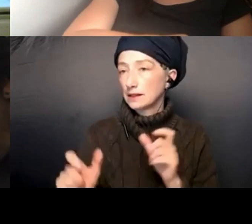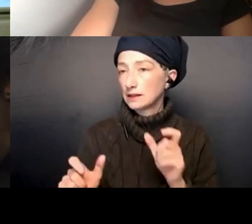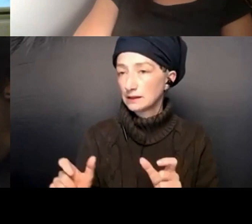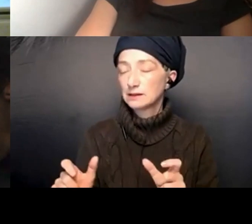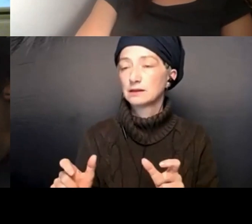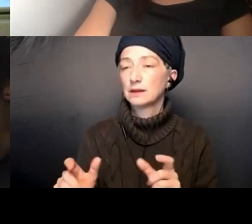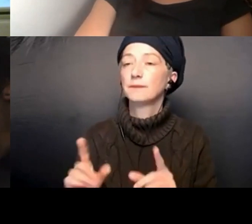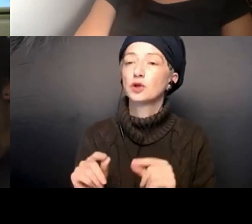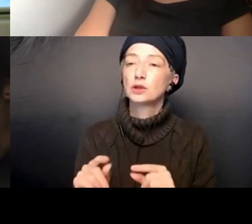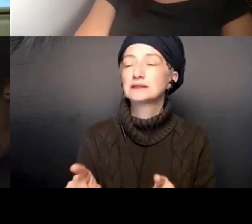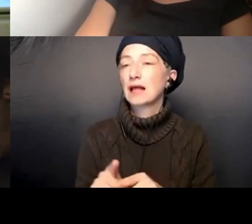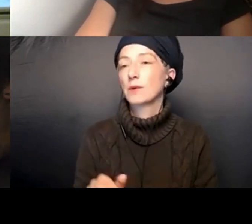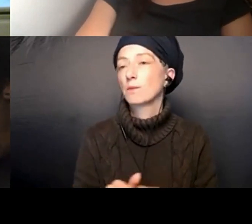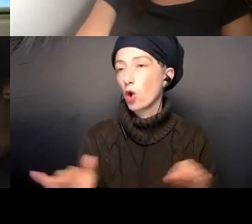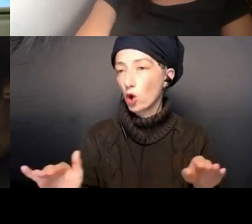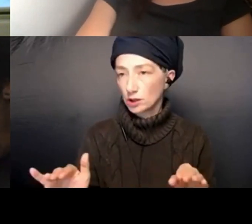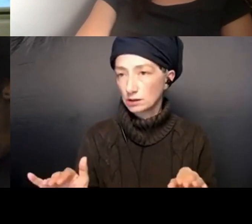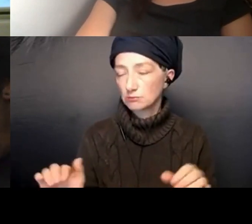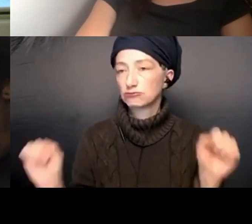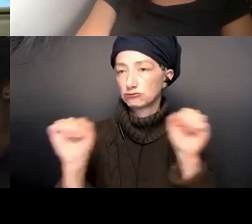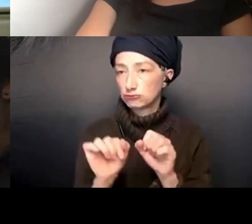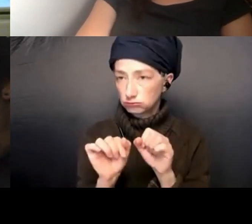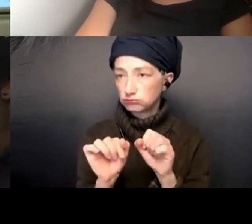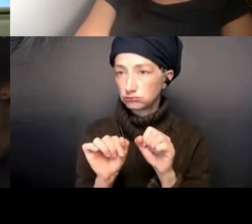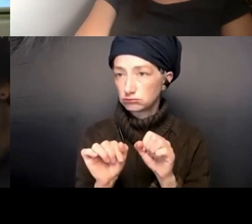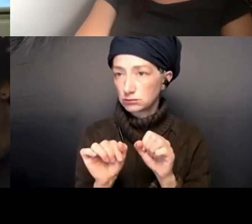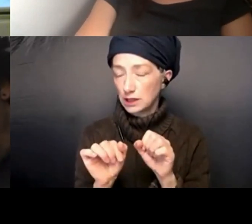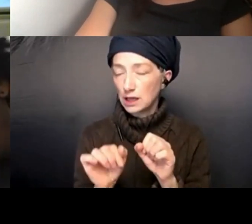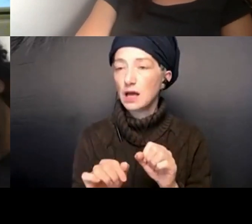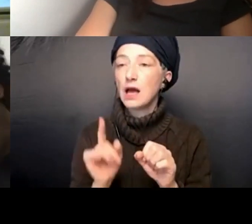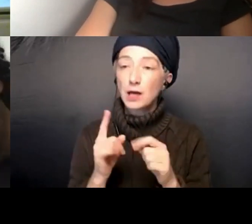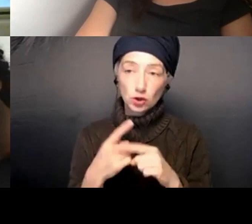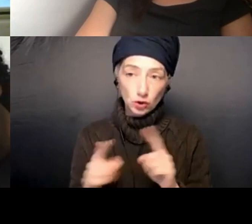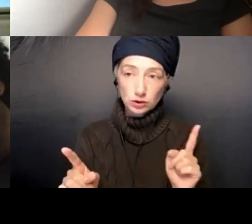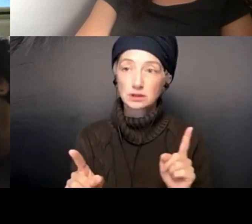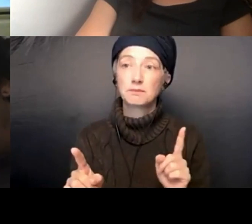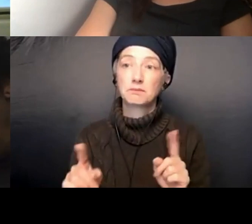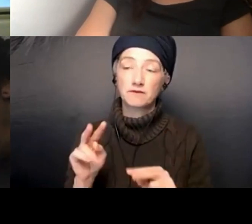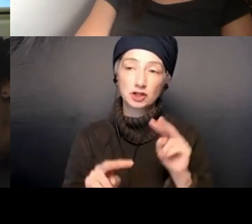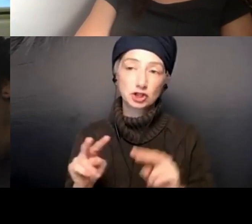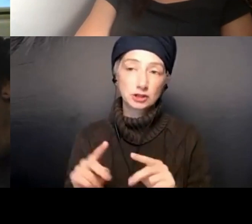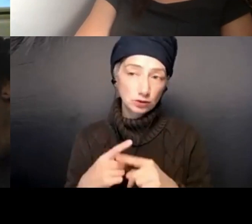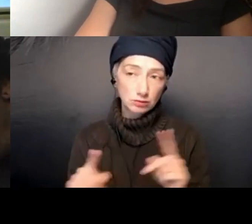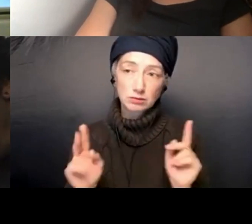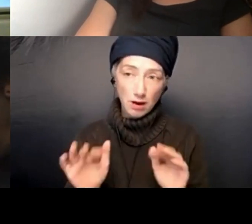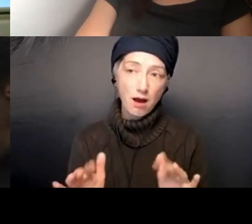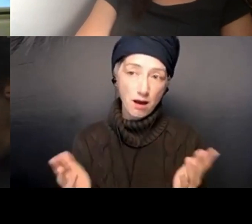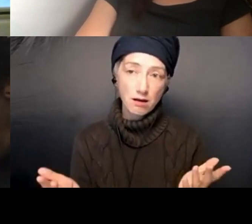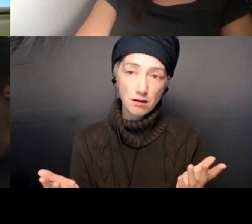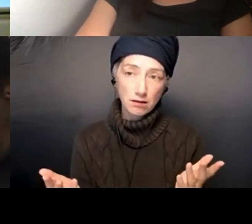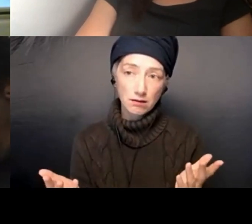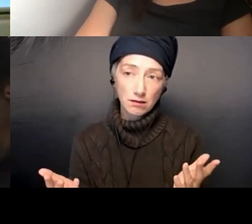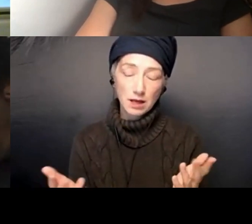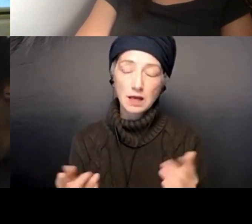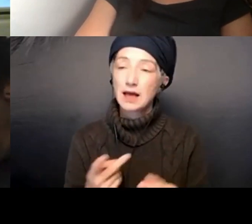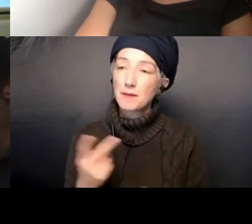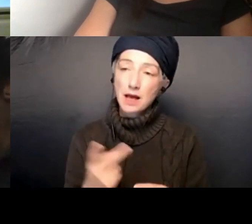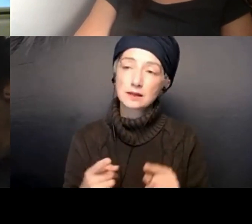but then also from our differences. And this has been actually really, really helpful for us